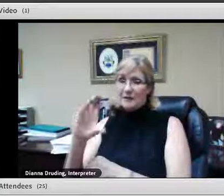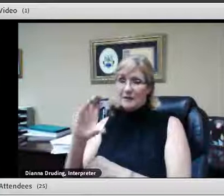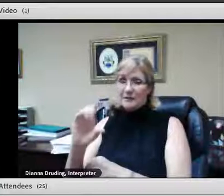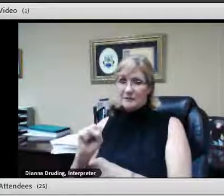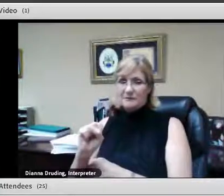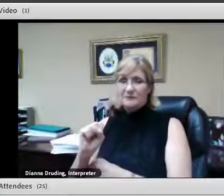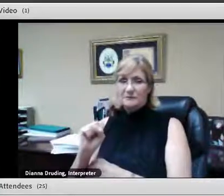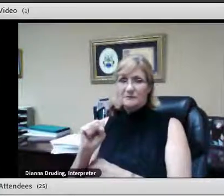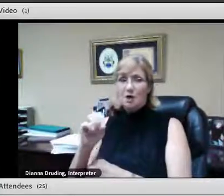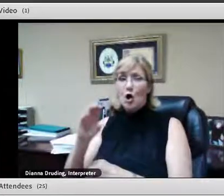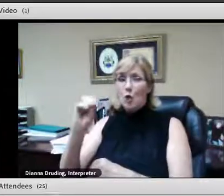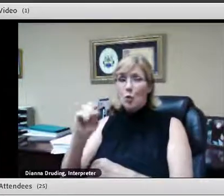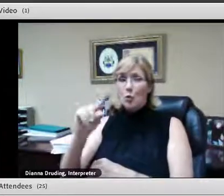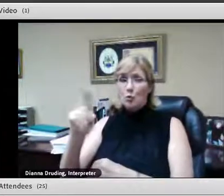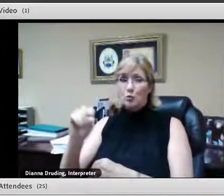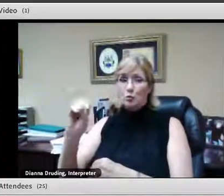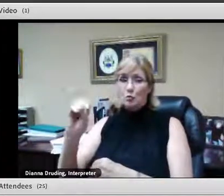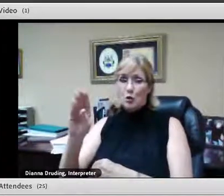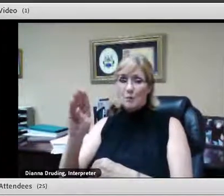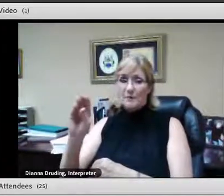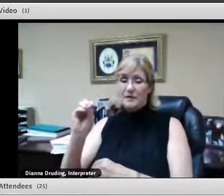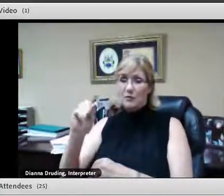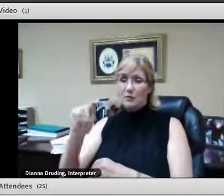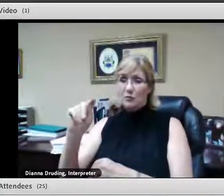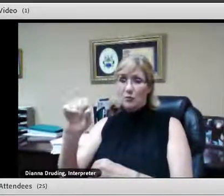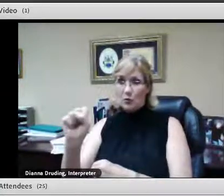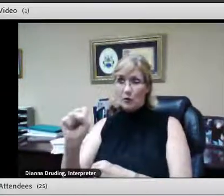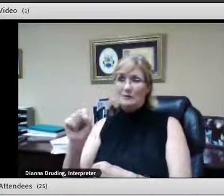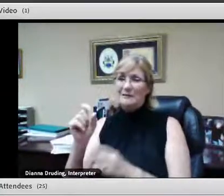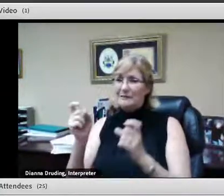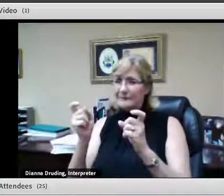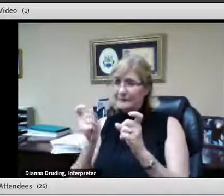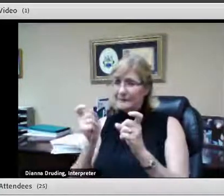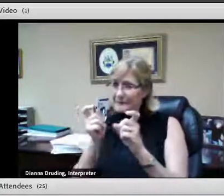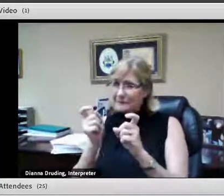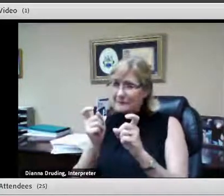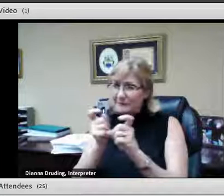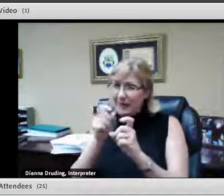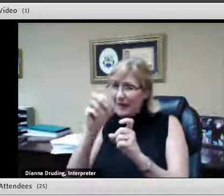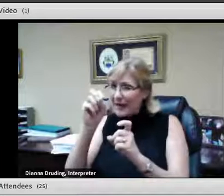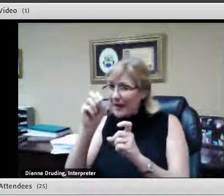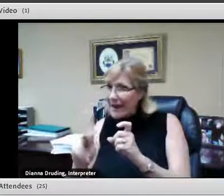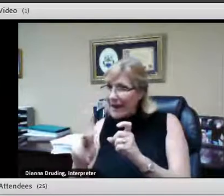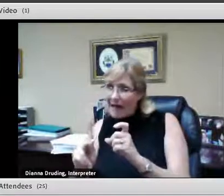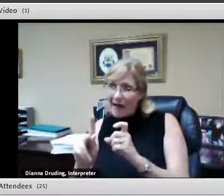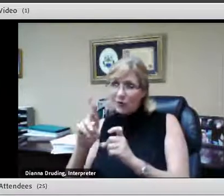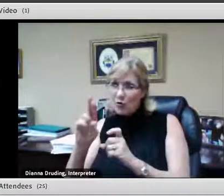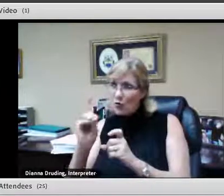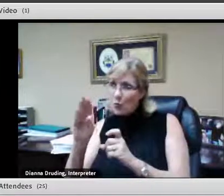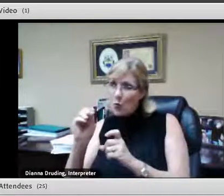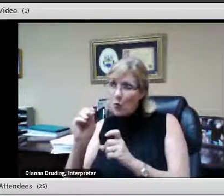Ryan: Ozobots, if you've never played with them, they are these tiny, little half-sphere robots, look like this right here,